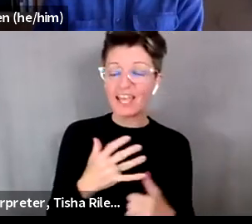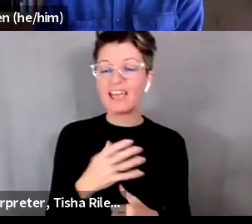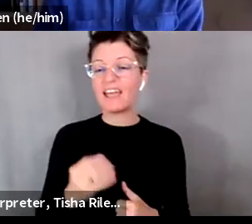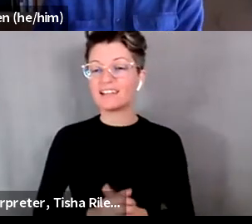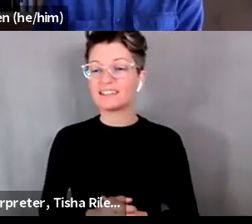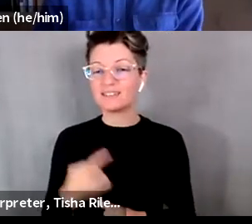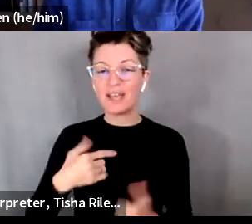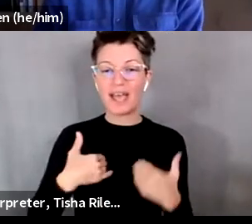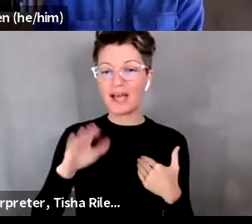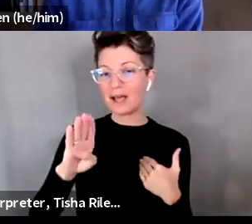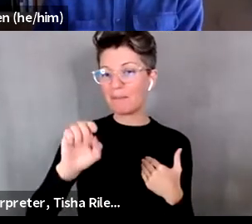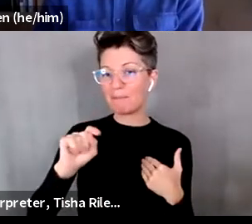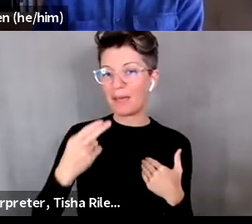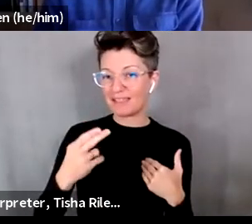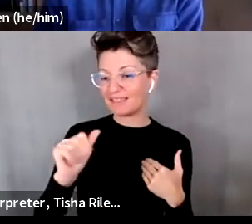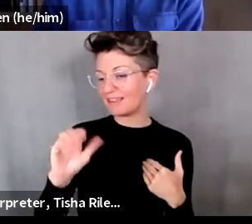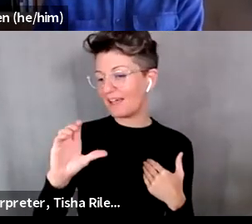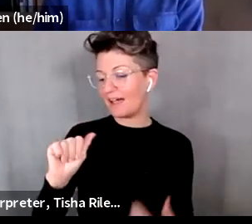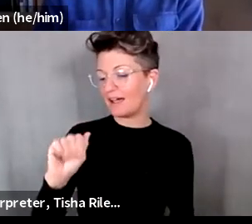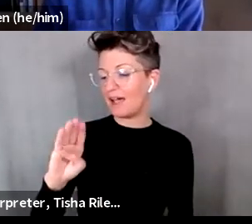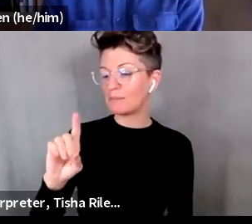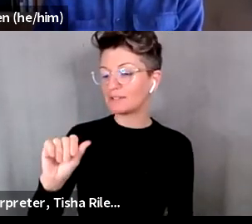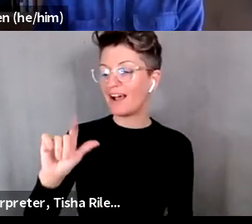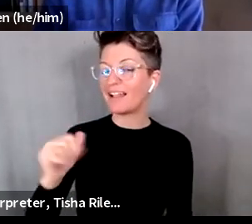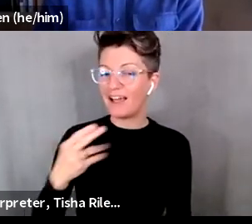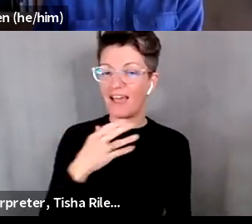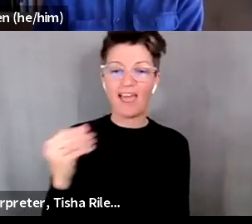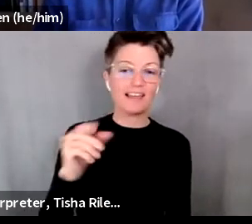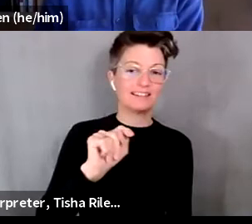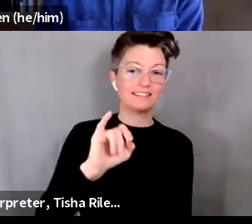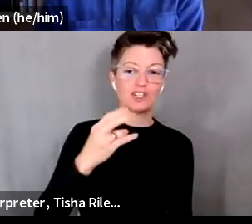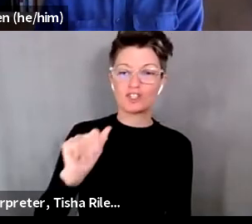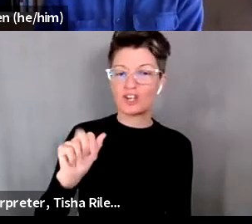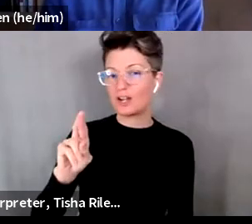We had Beth Abdulla and Tisha Riley, and so thank you so much